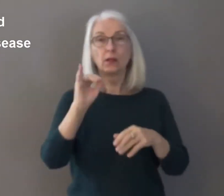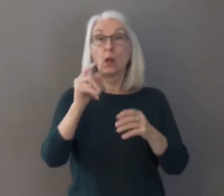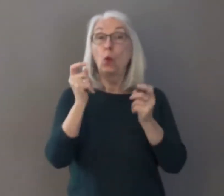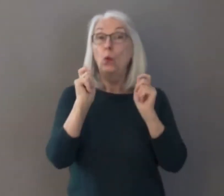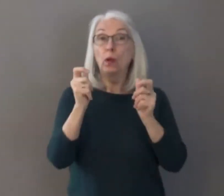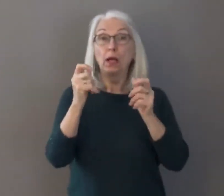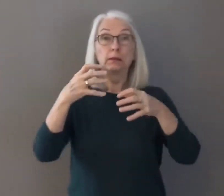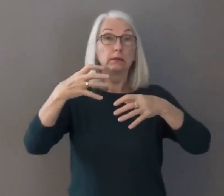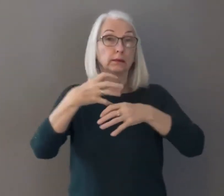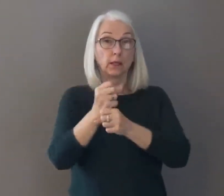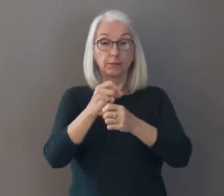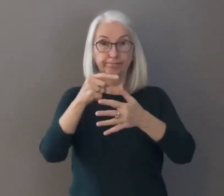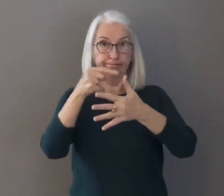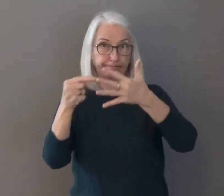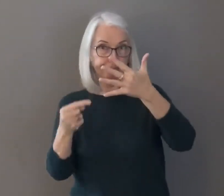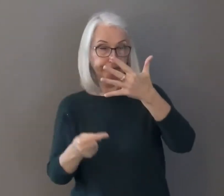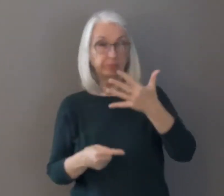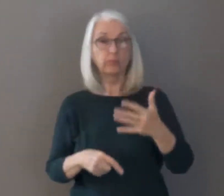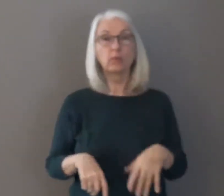A quick summary is: